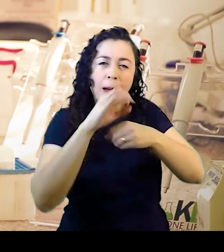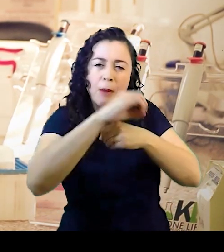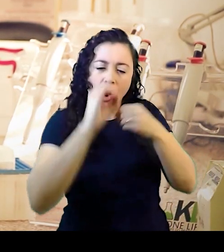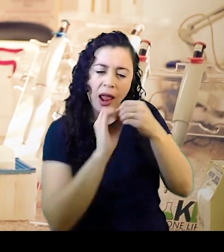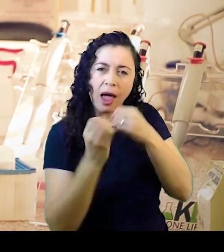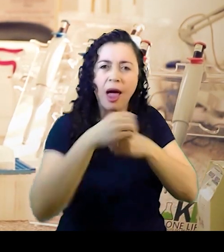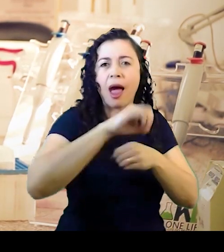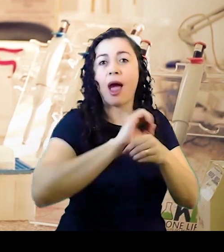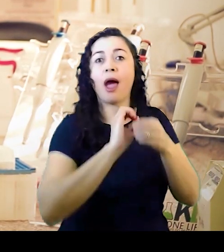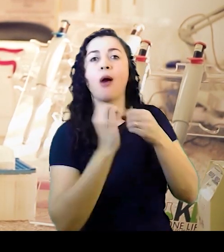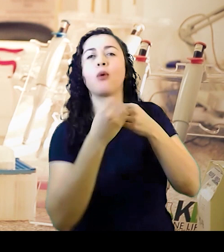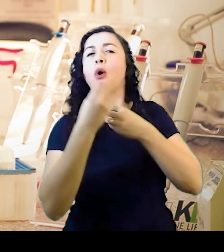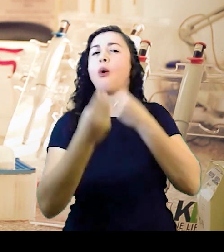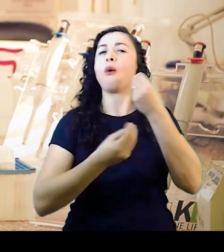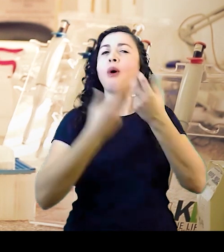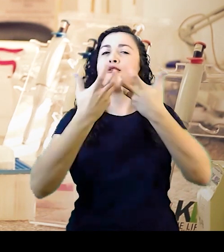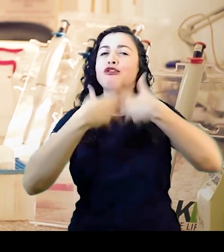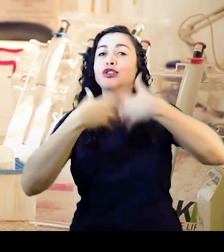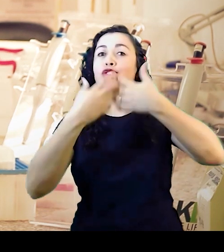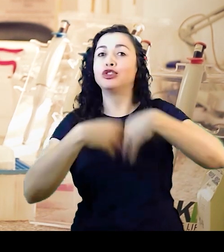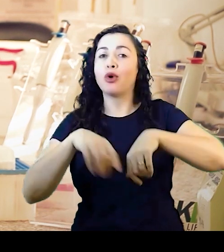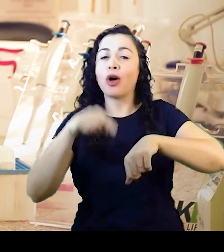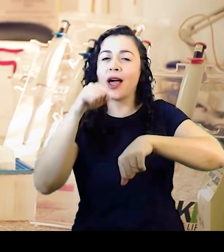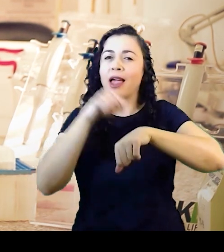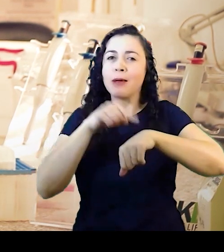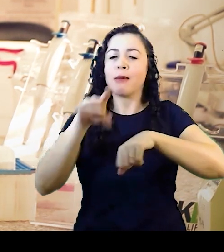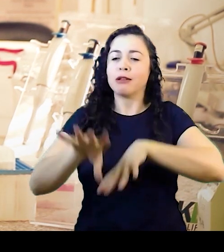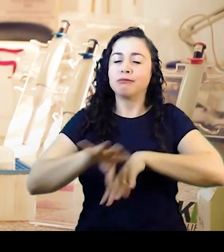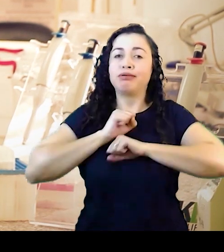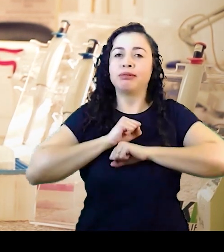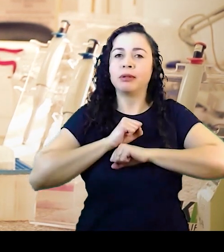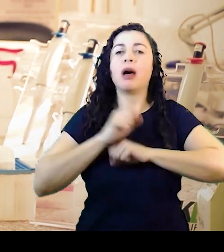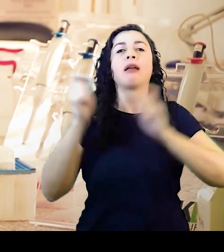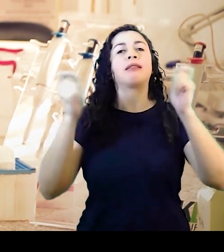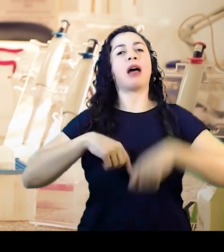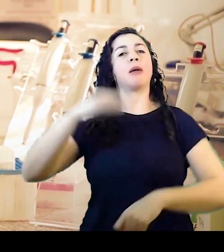are modulated during viral infection, we will be able to understand which ones